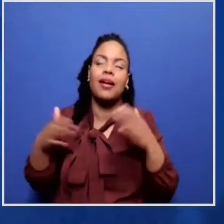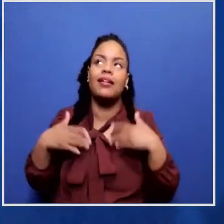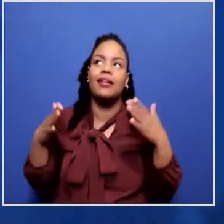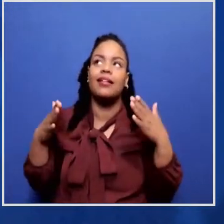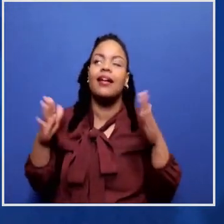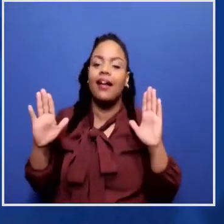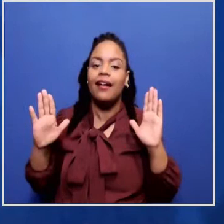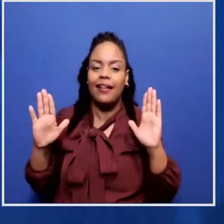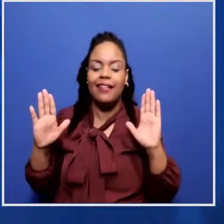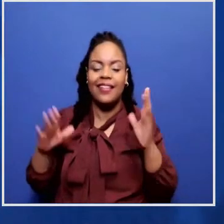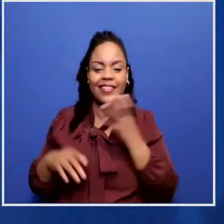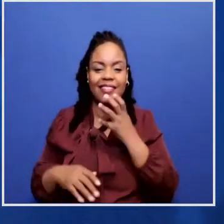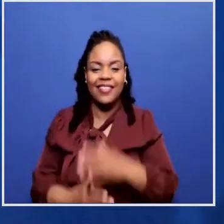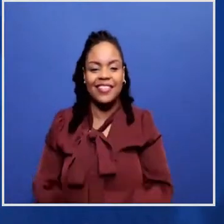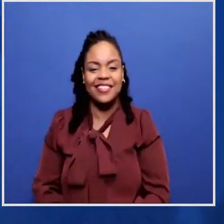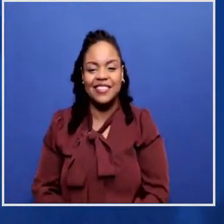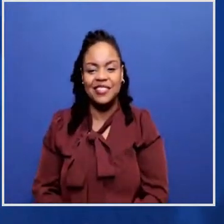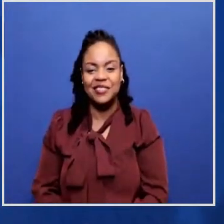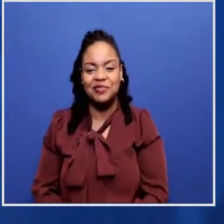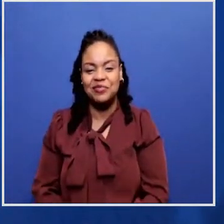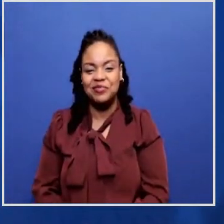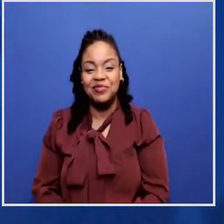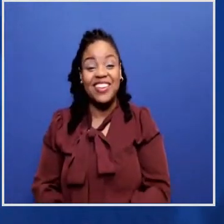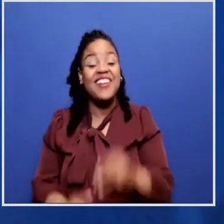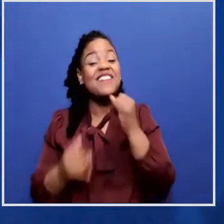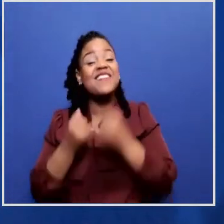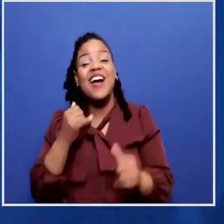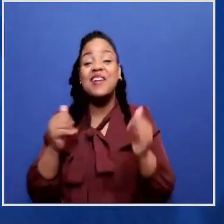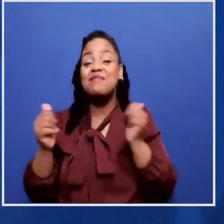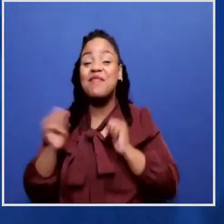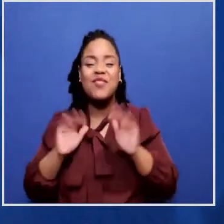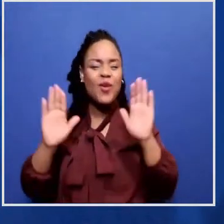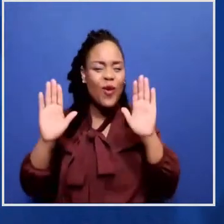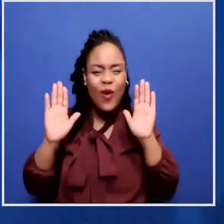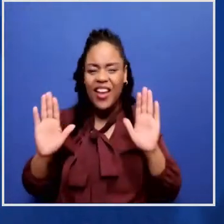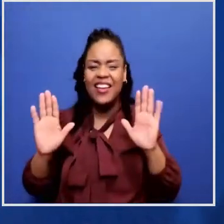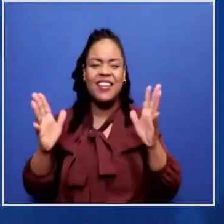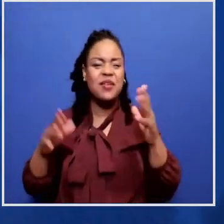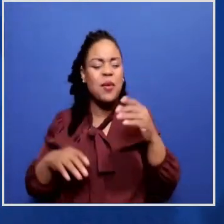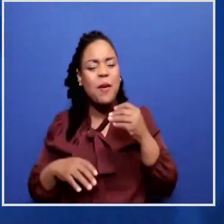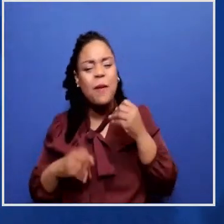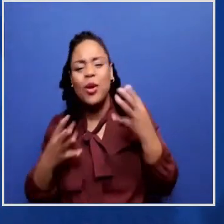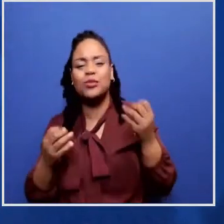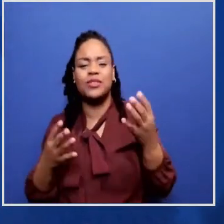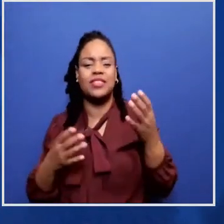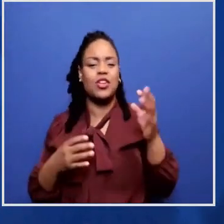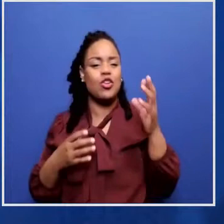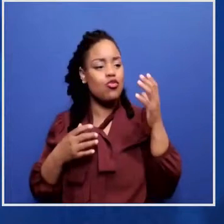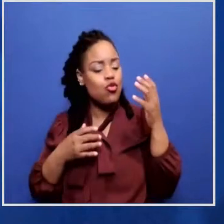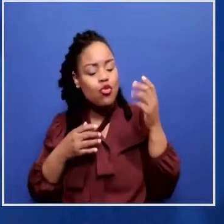ADMINISTRATION. THAT SOUNDED GOOD. FOR OUR FINAL PERFORMANCE OF